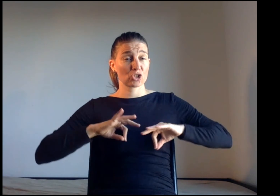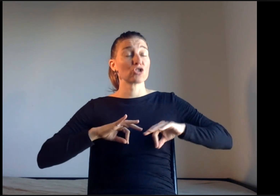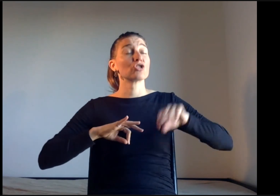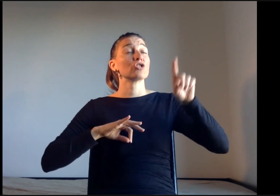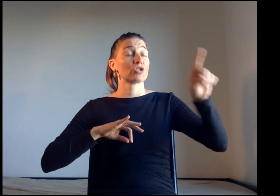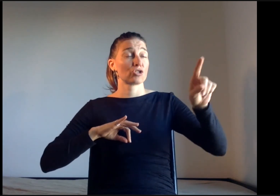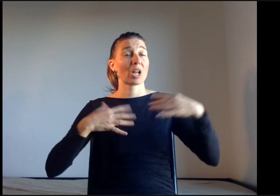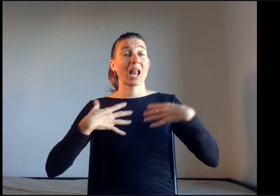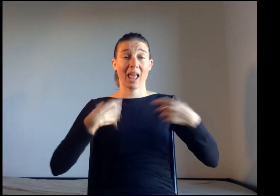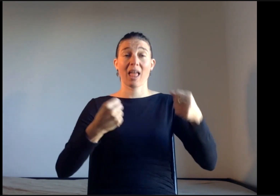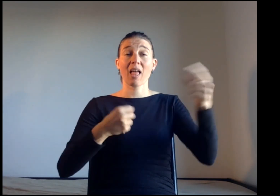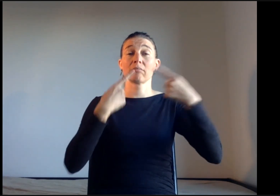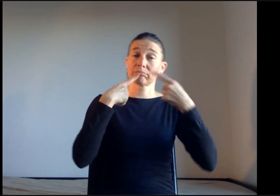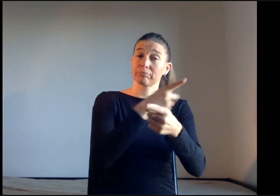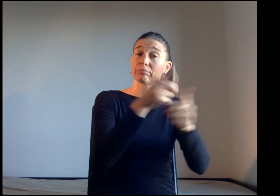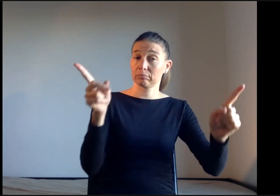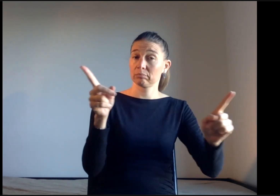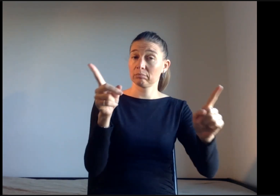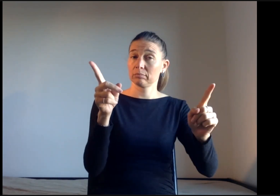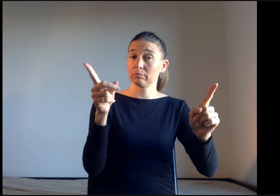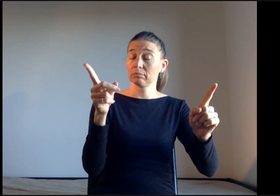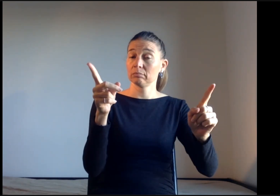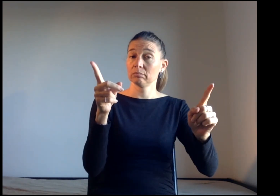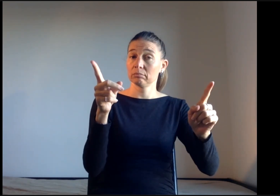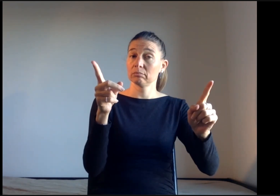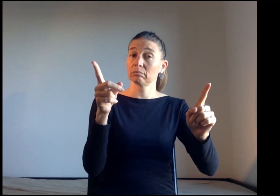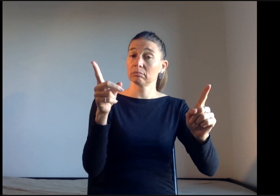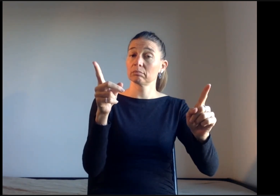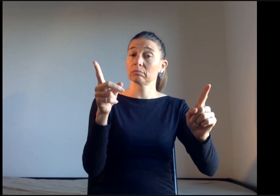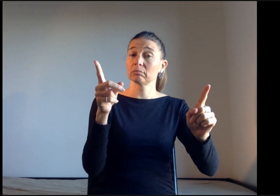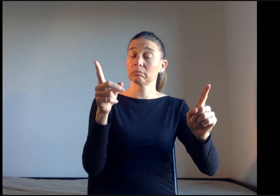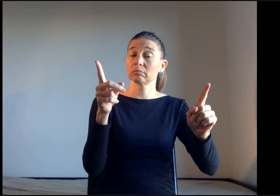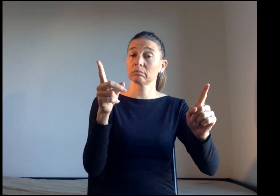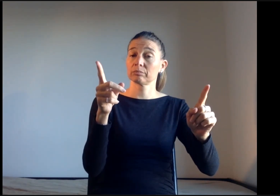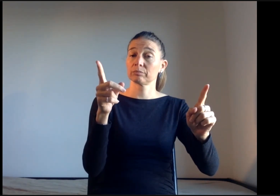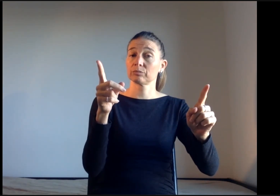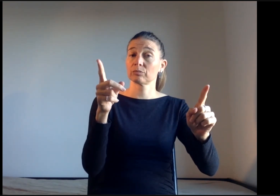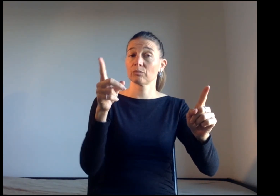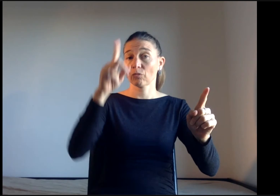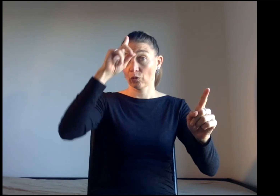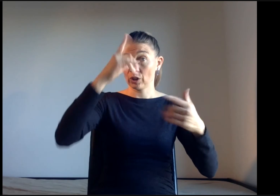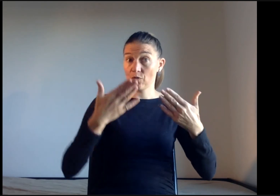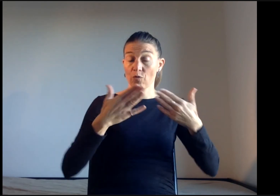...for the period after COVID-19.